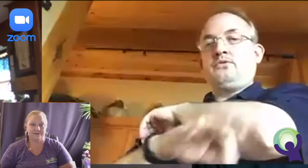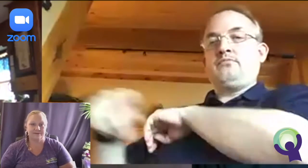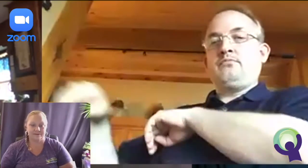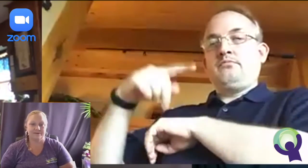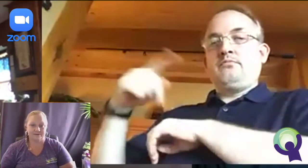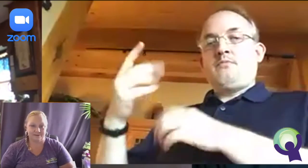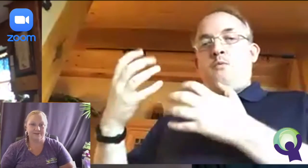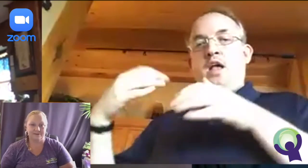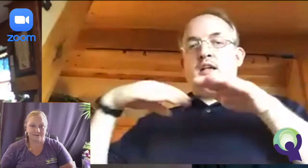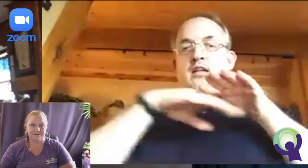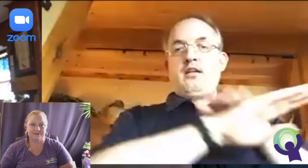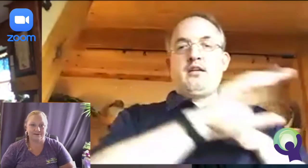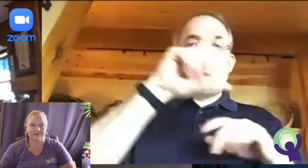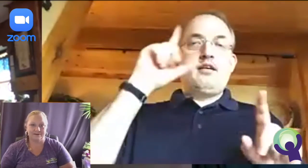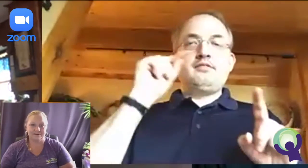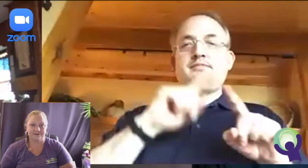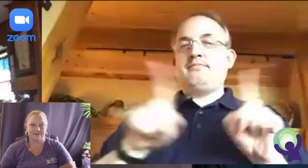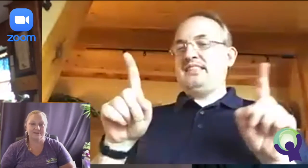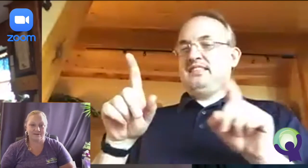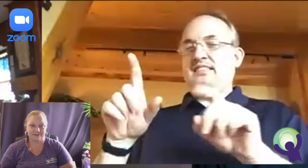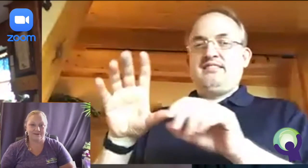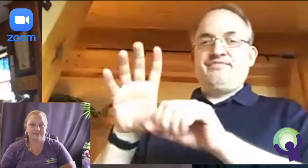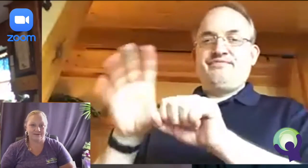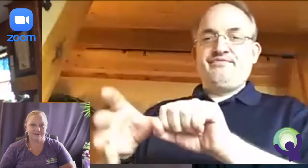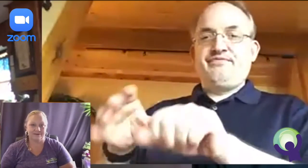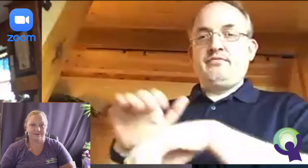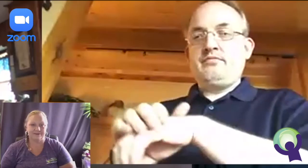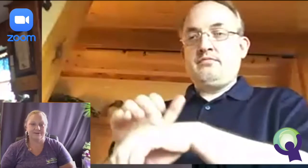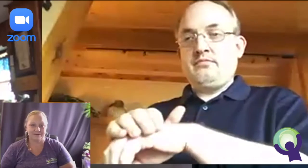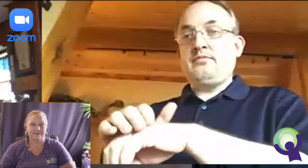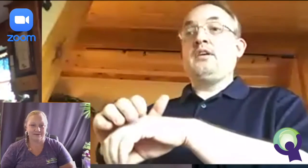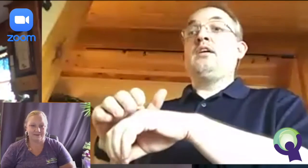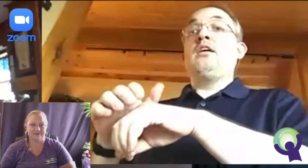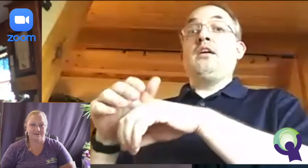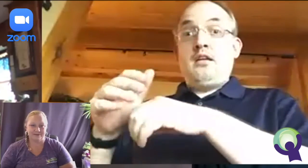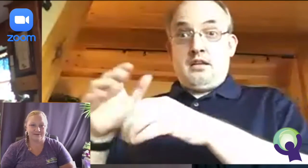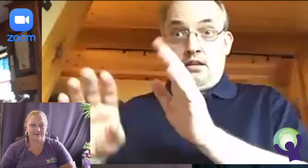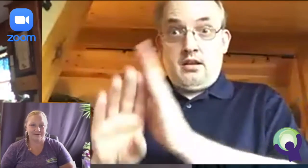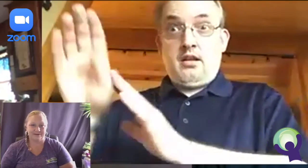coming into the university system from other countries would need some remediation to help